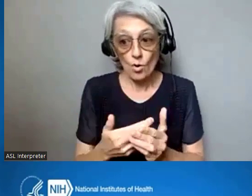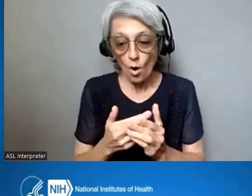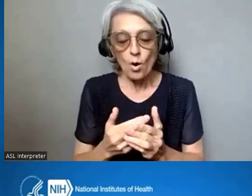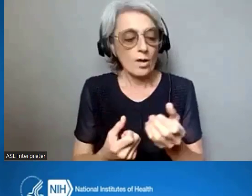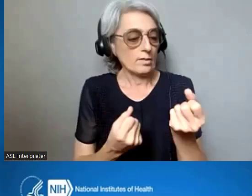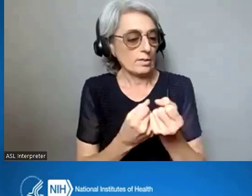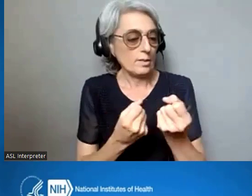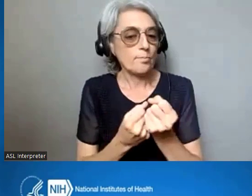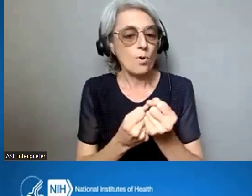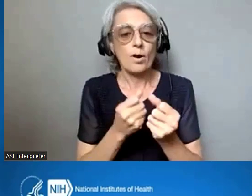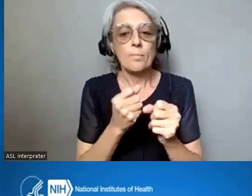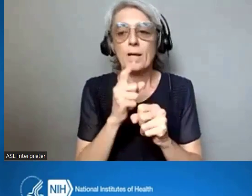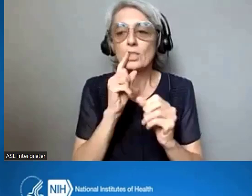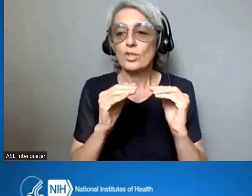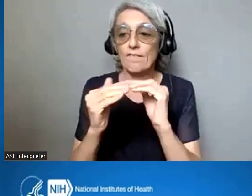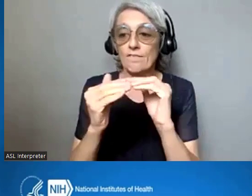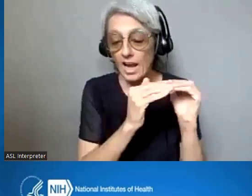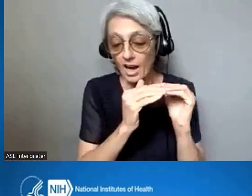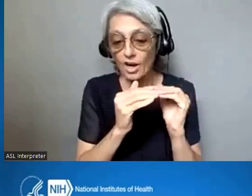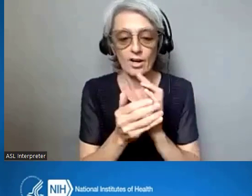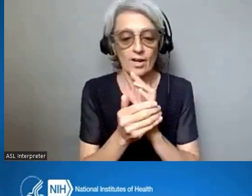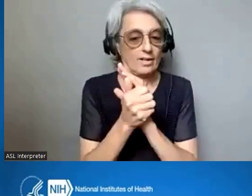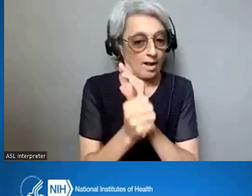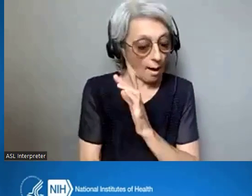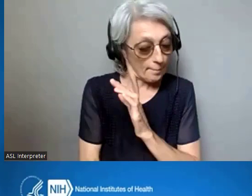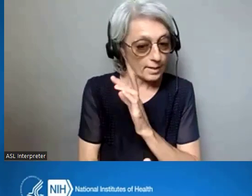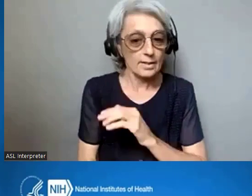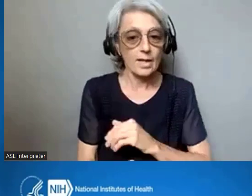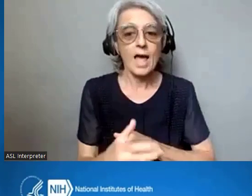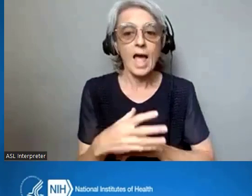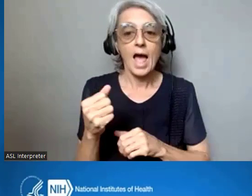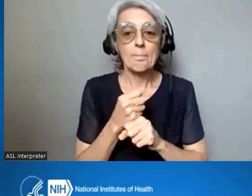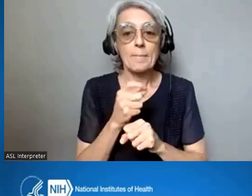and ensure that the panel adheres to the NIH policies